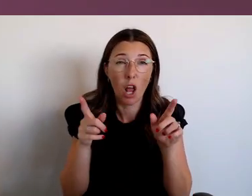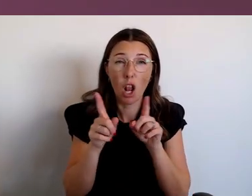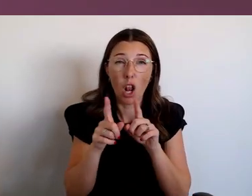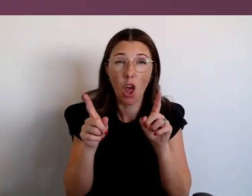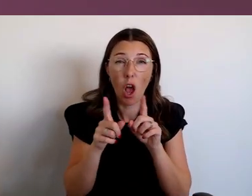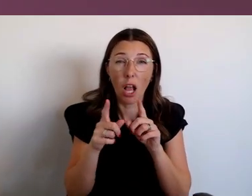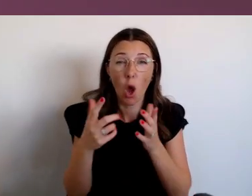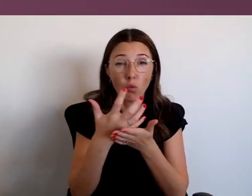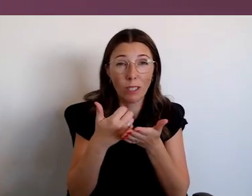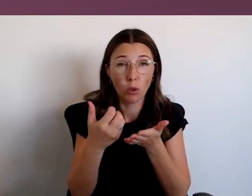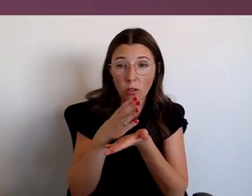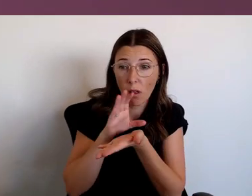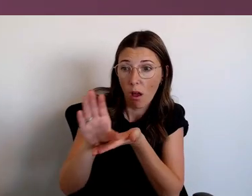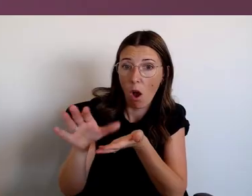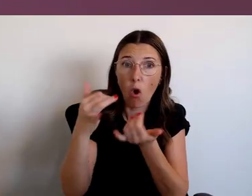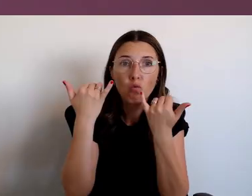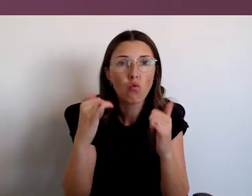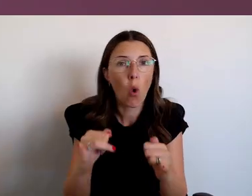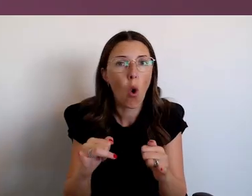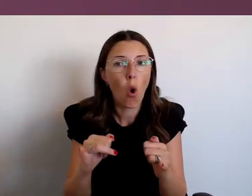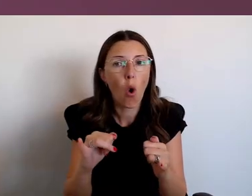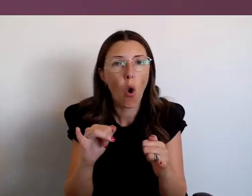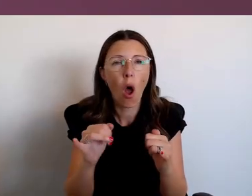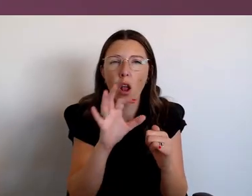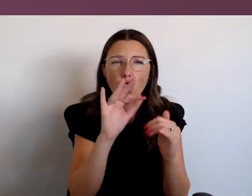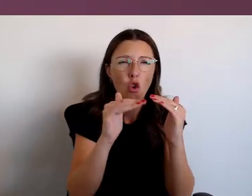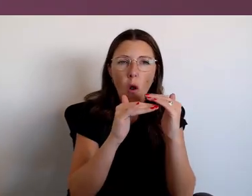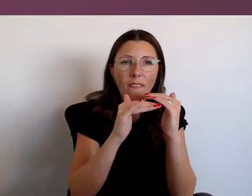of resources, biased hiring practices, unfair tender